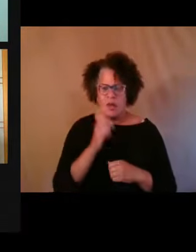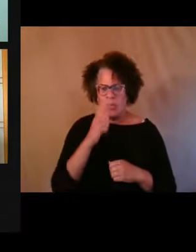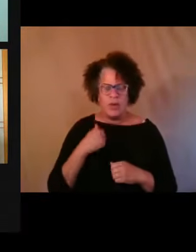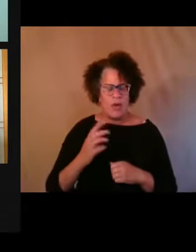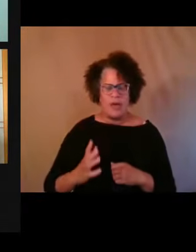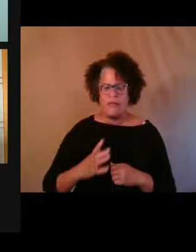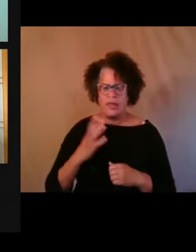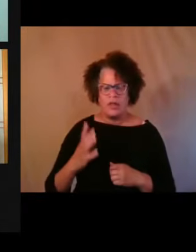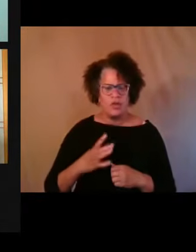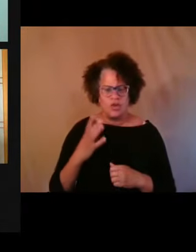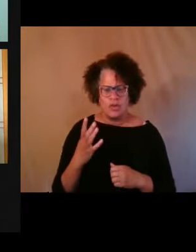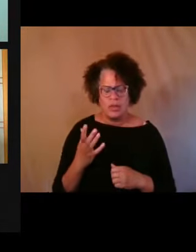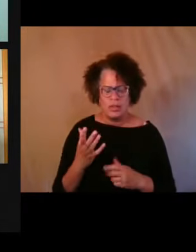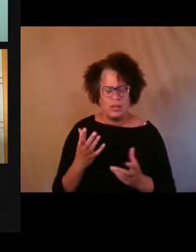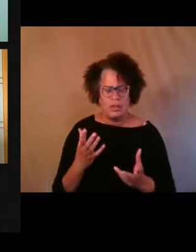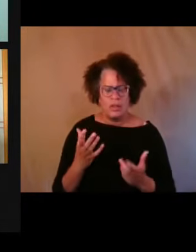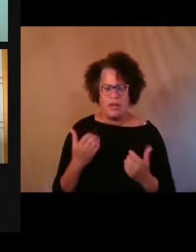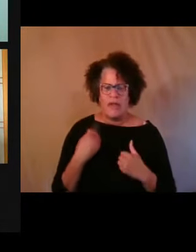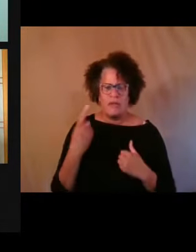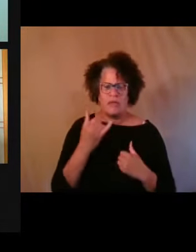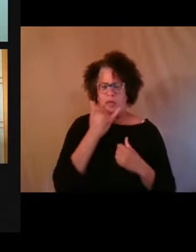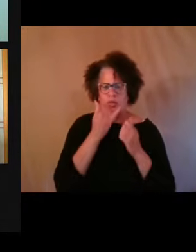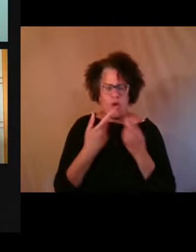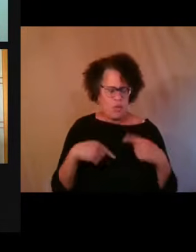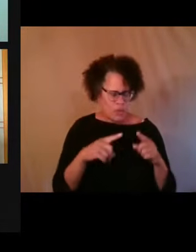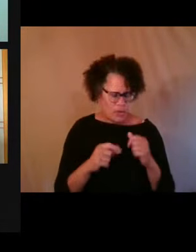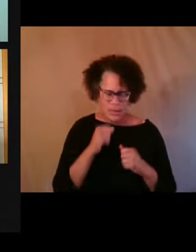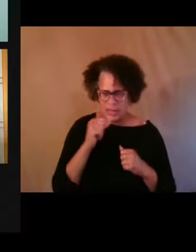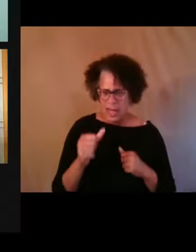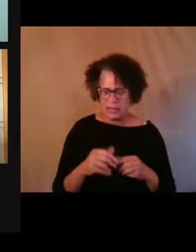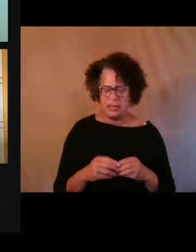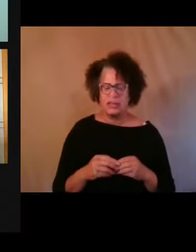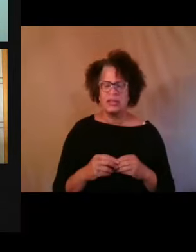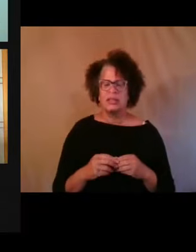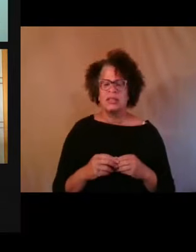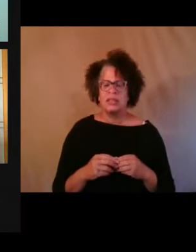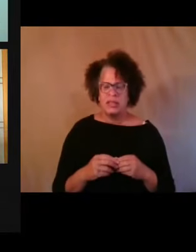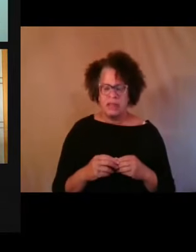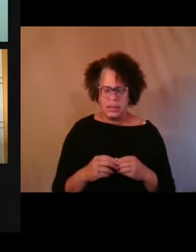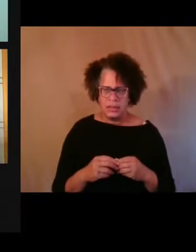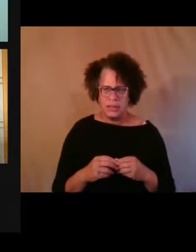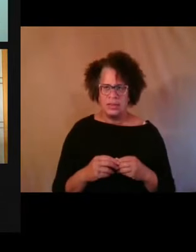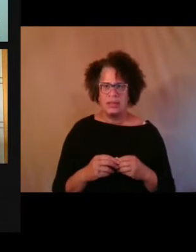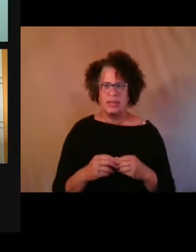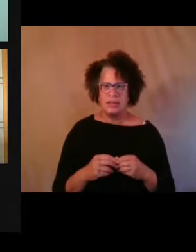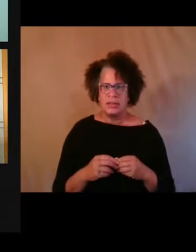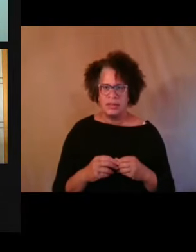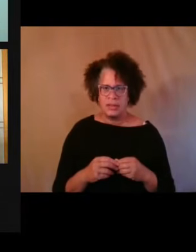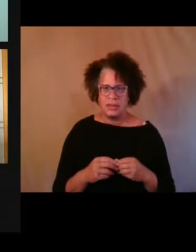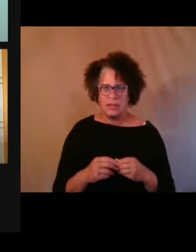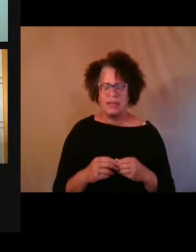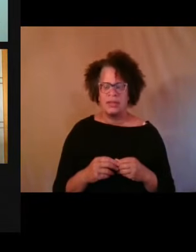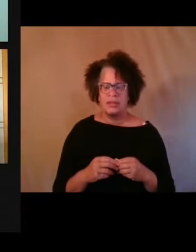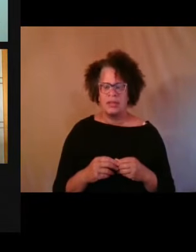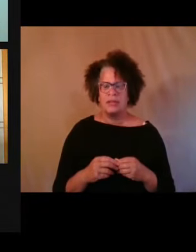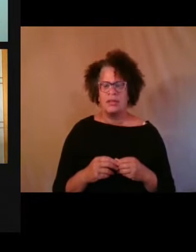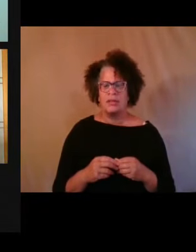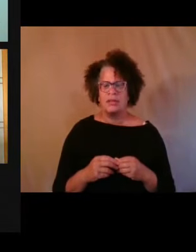of having something wrong with us." And as was brought up earlier about